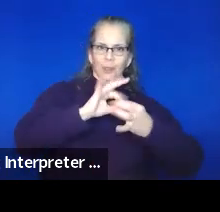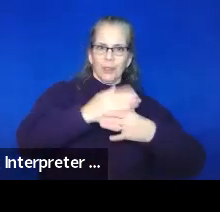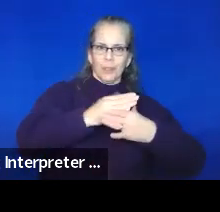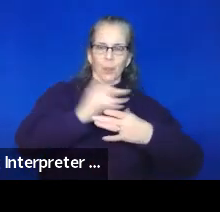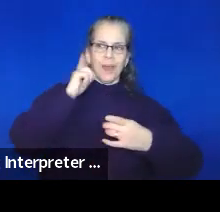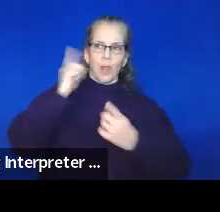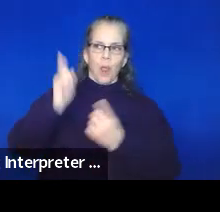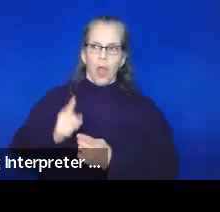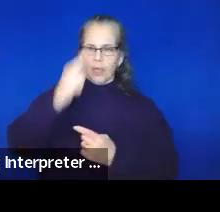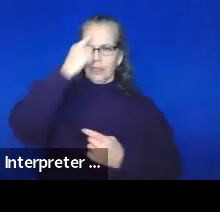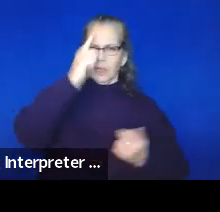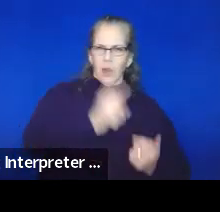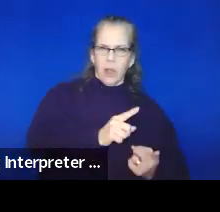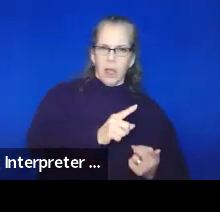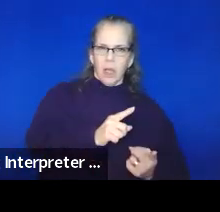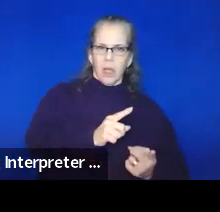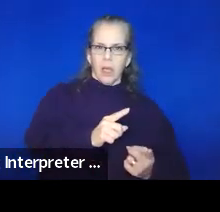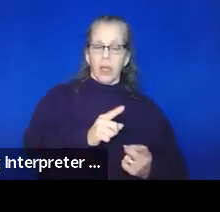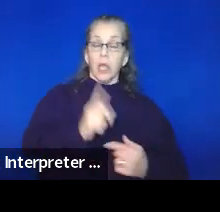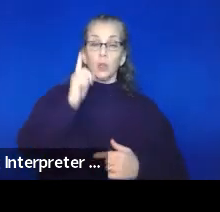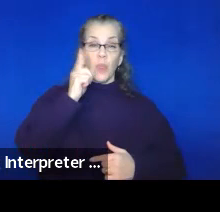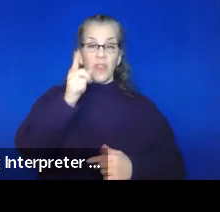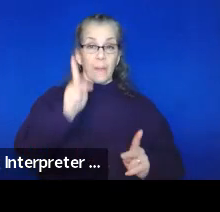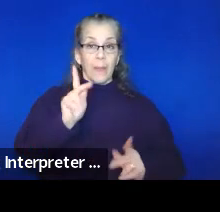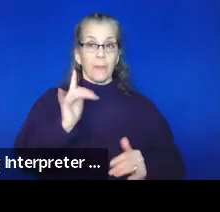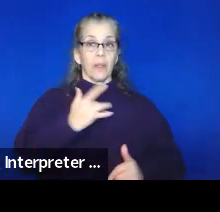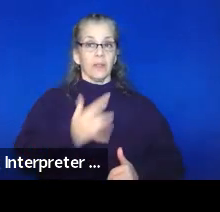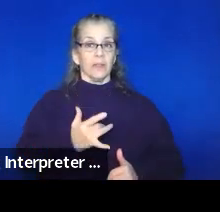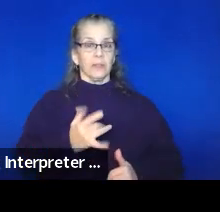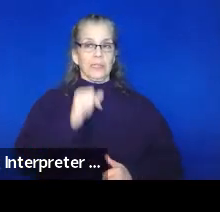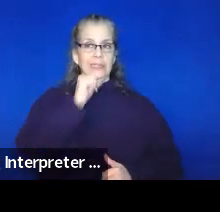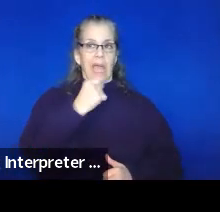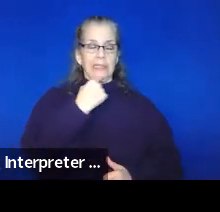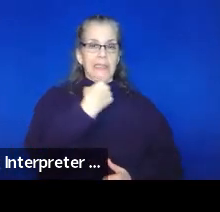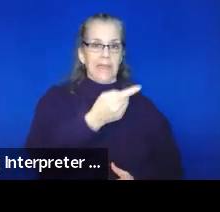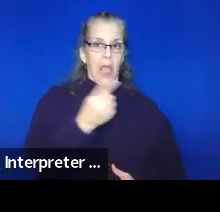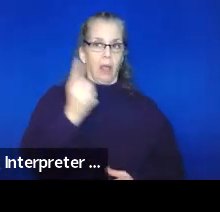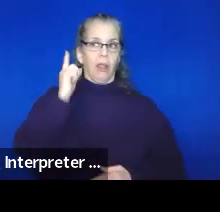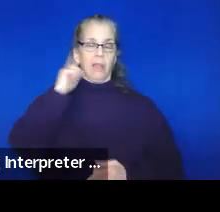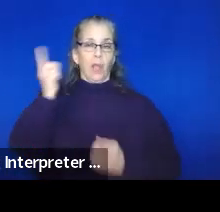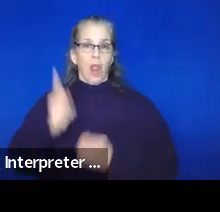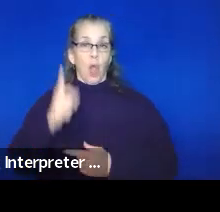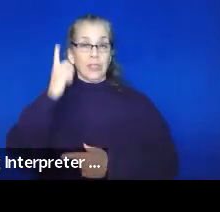disclose they have hearing loss for fear of coming across as well, I'm now inept and I'm going to have cognitive decline?